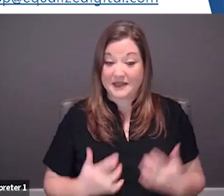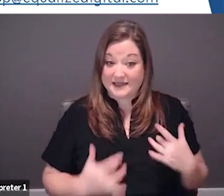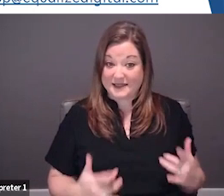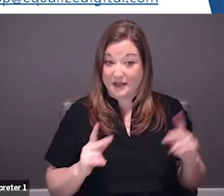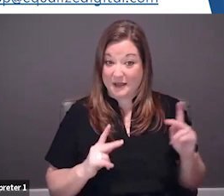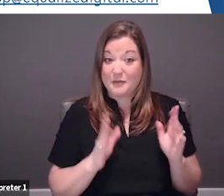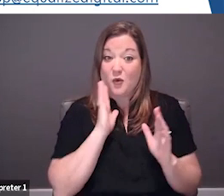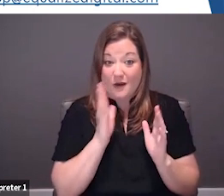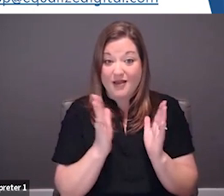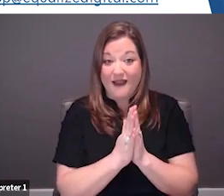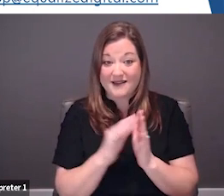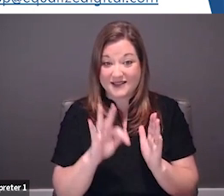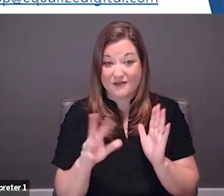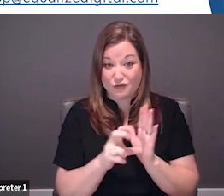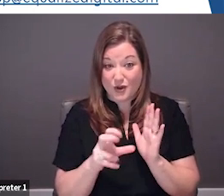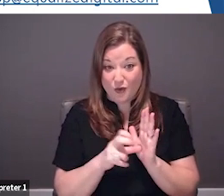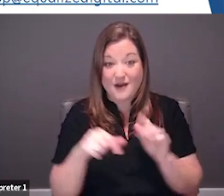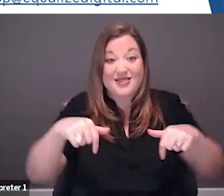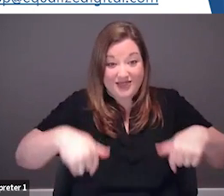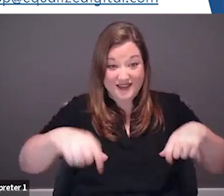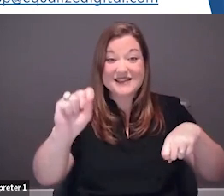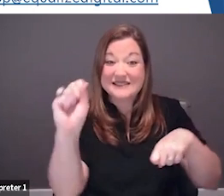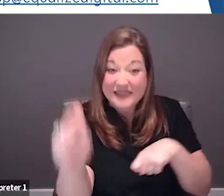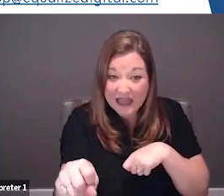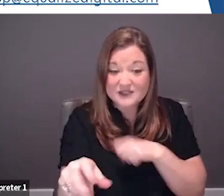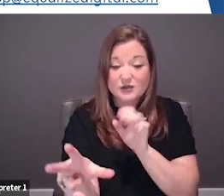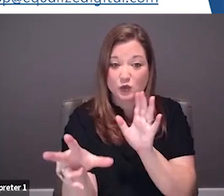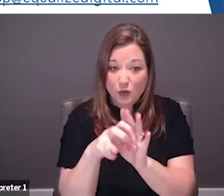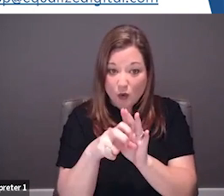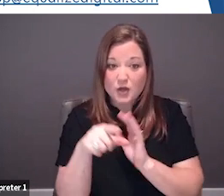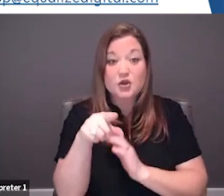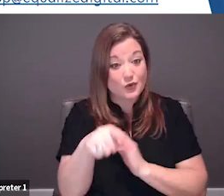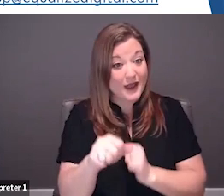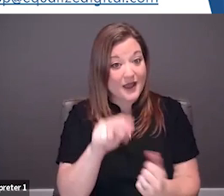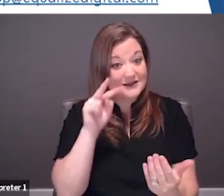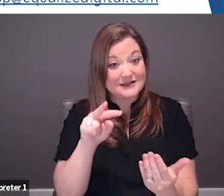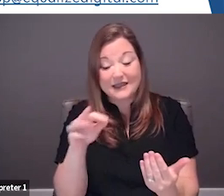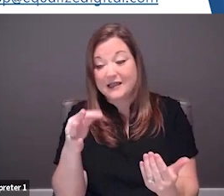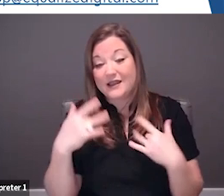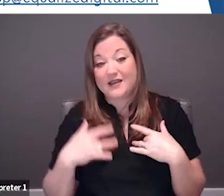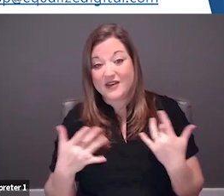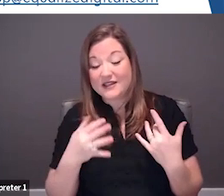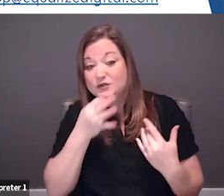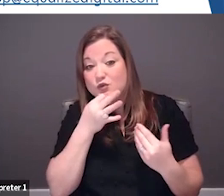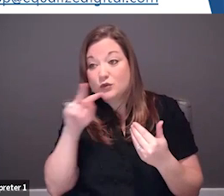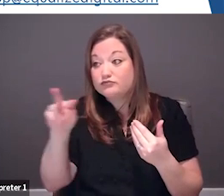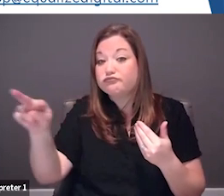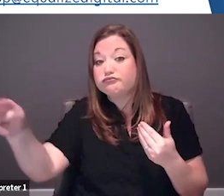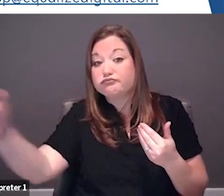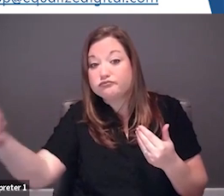Yes, it is being recorded. You can find upcoming events and past recordings all in one place